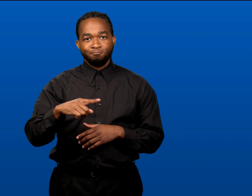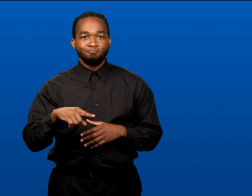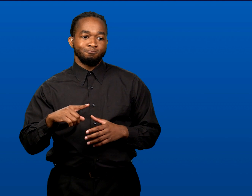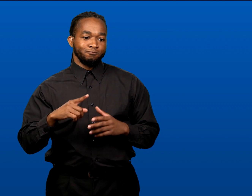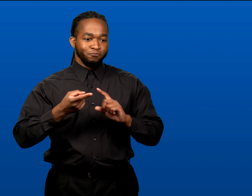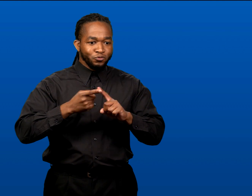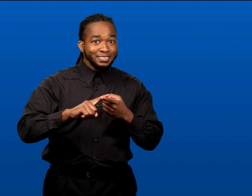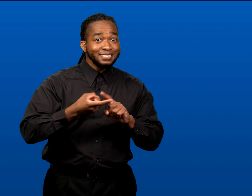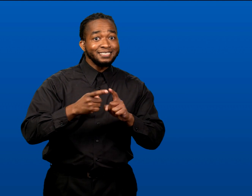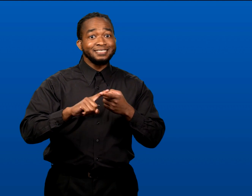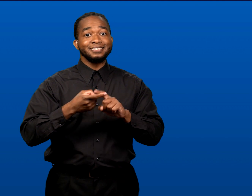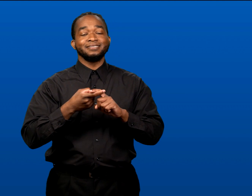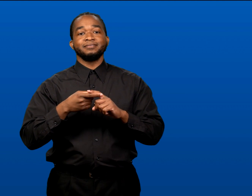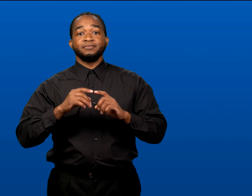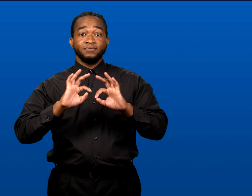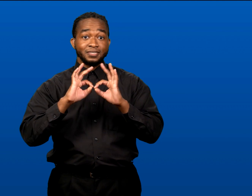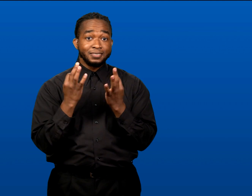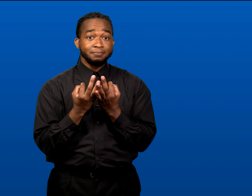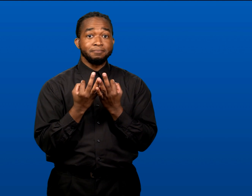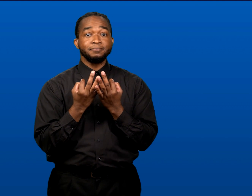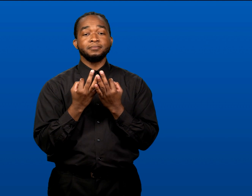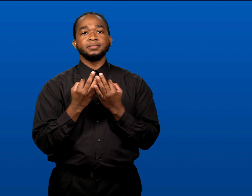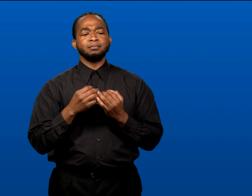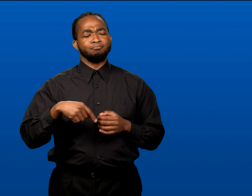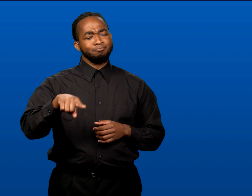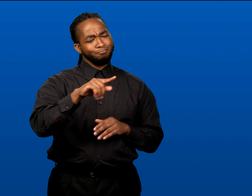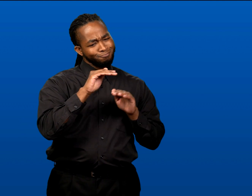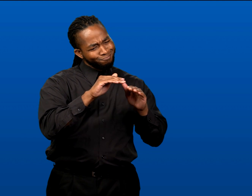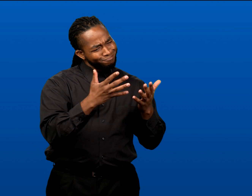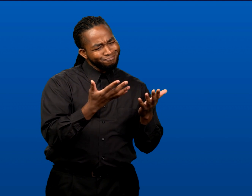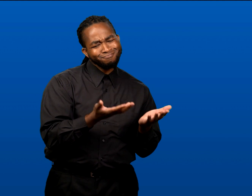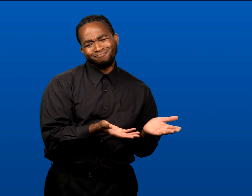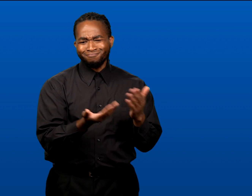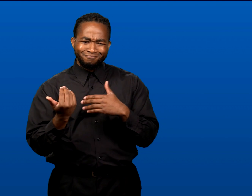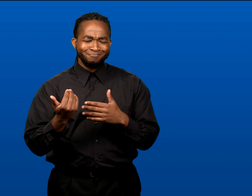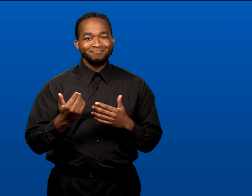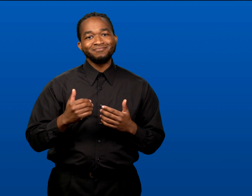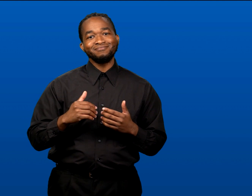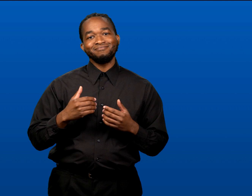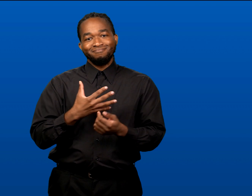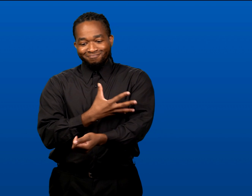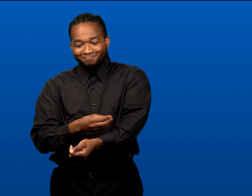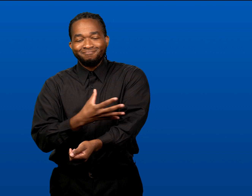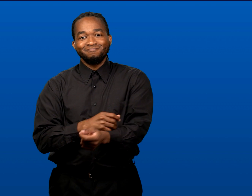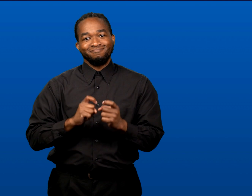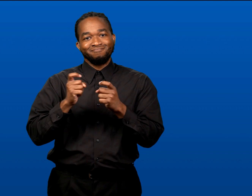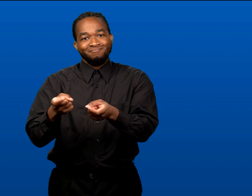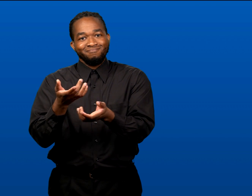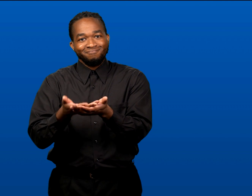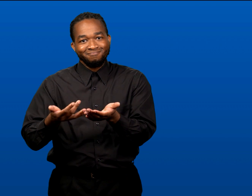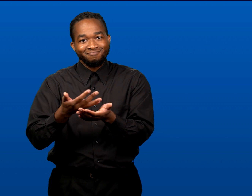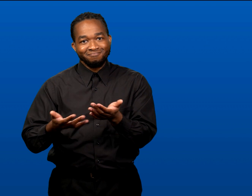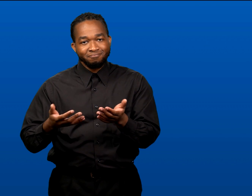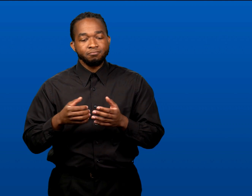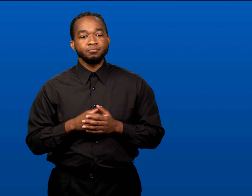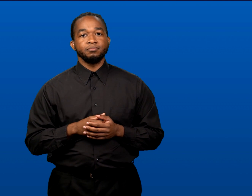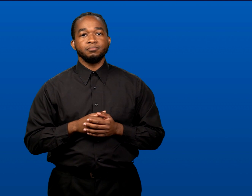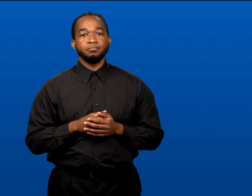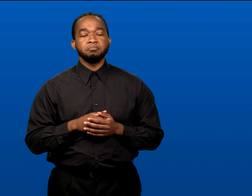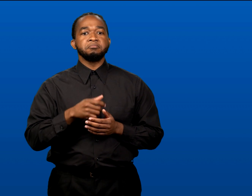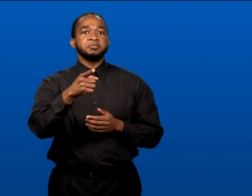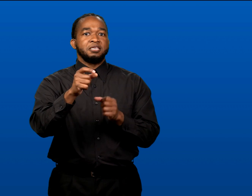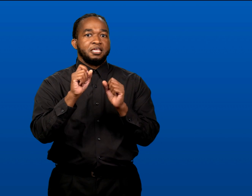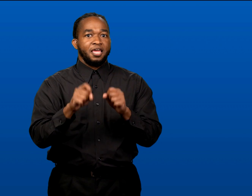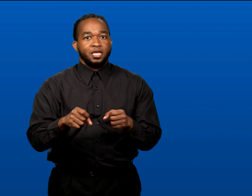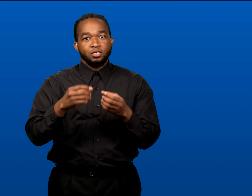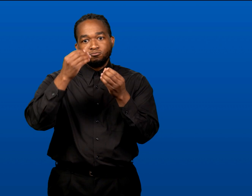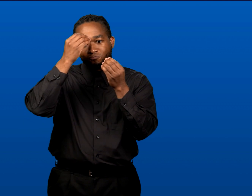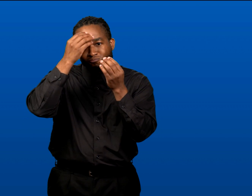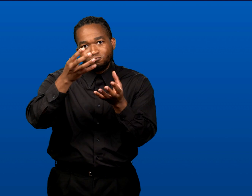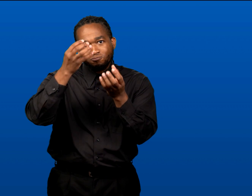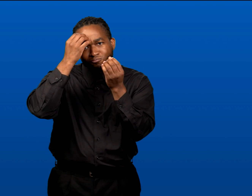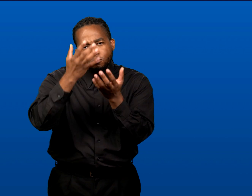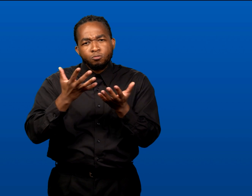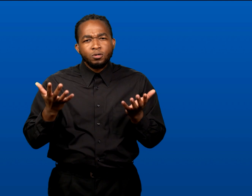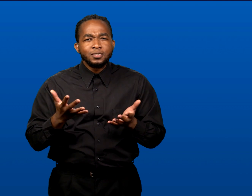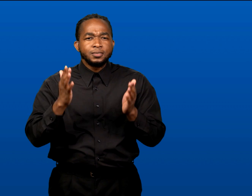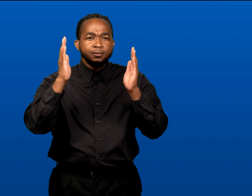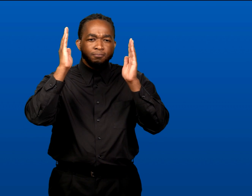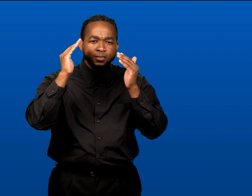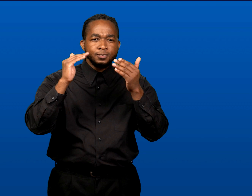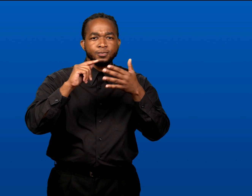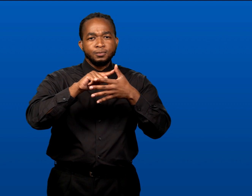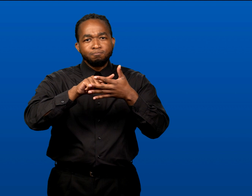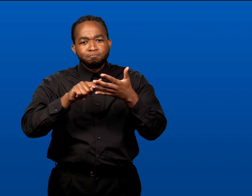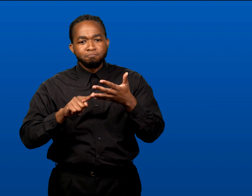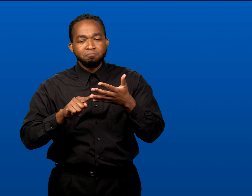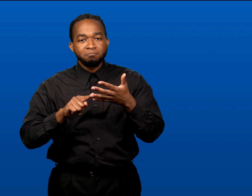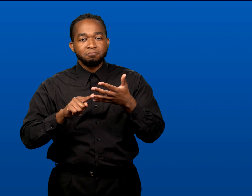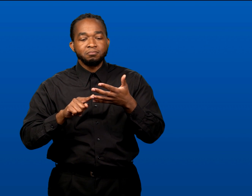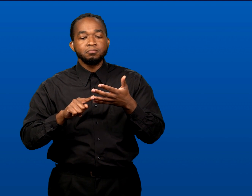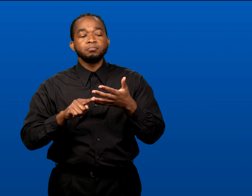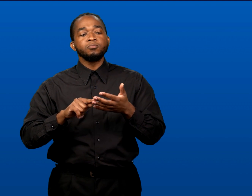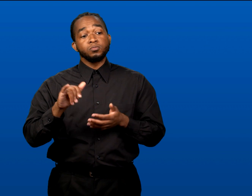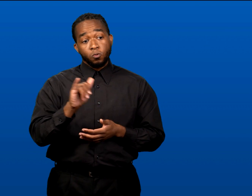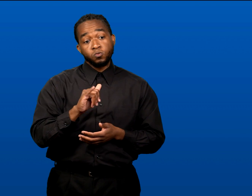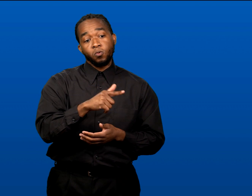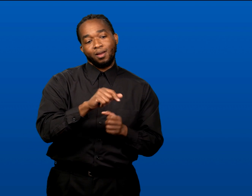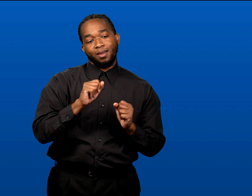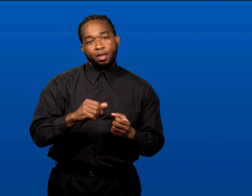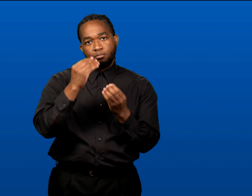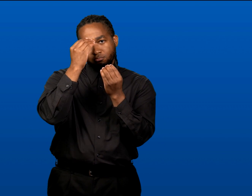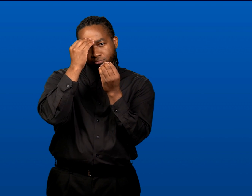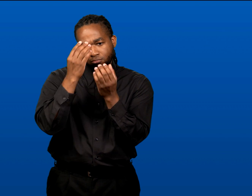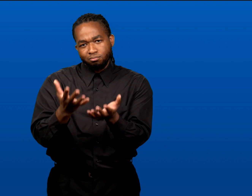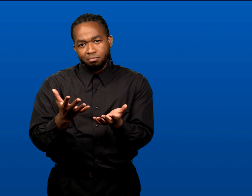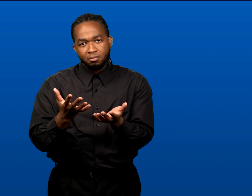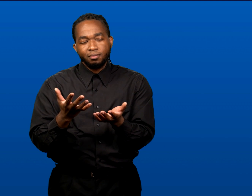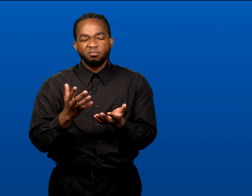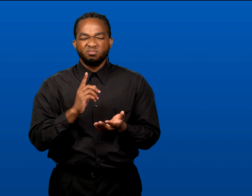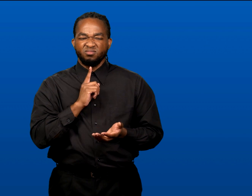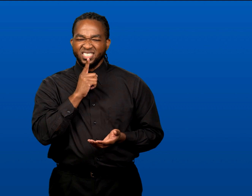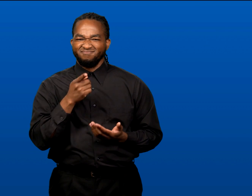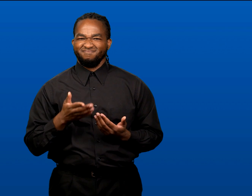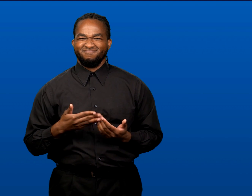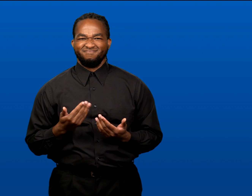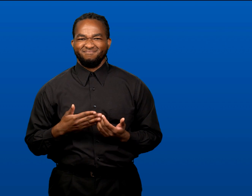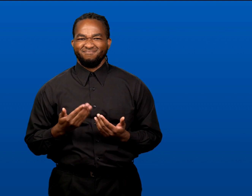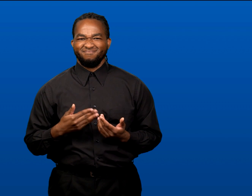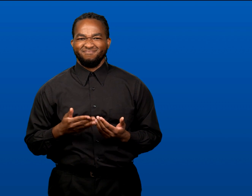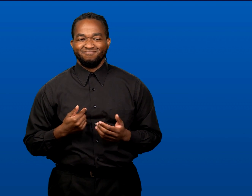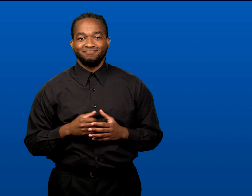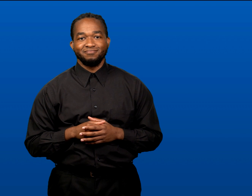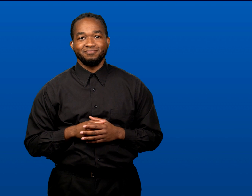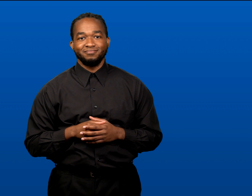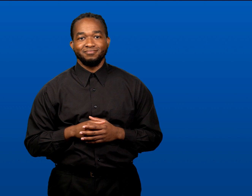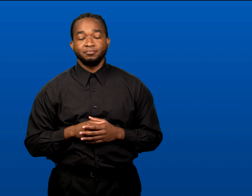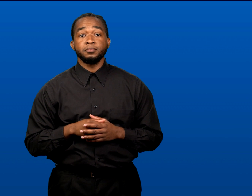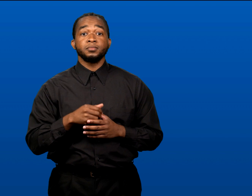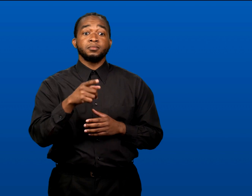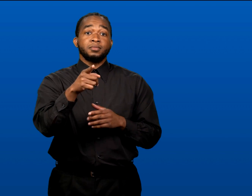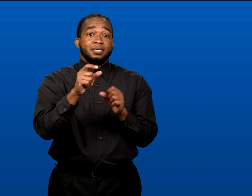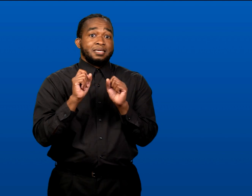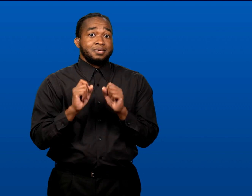your friends and family to give blood. Tell them what to expect and how easy it was. You